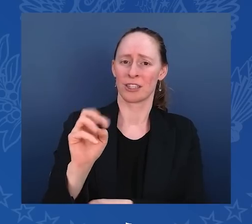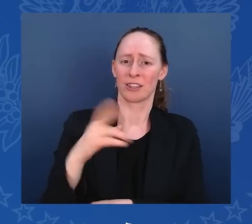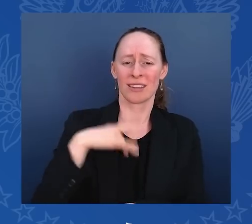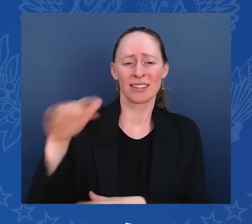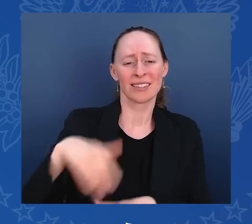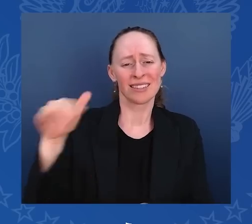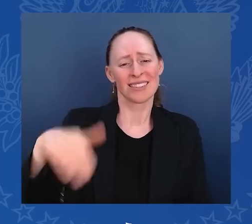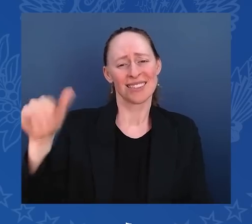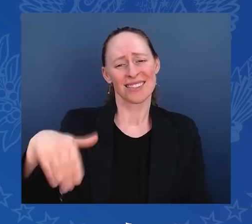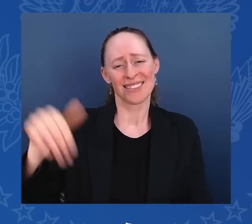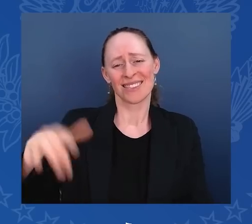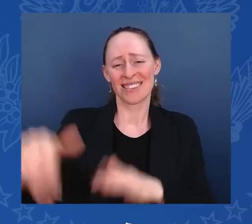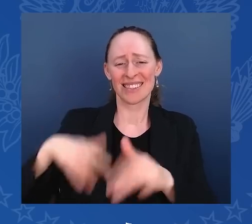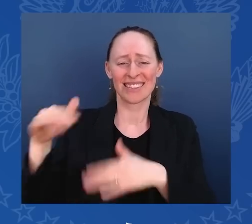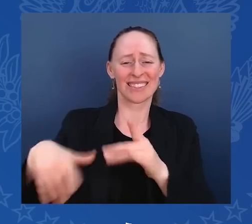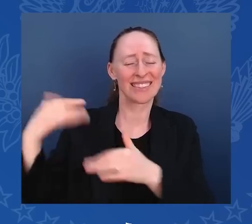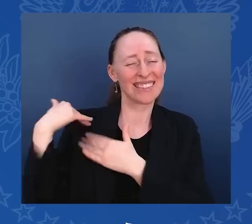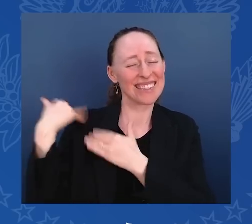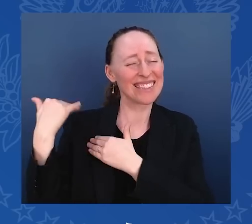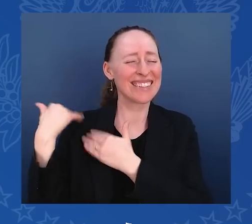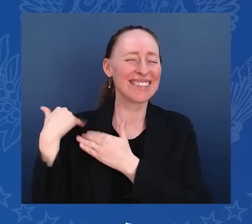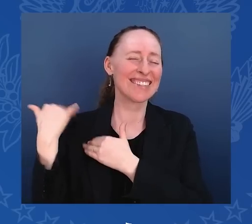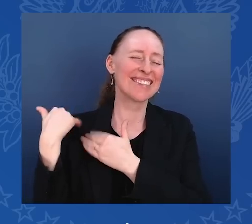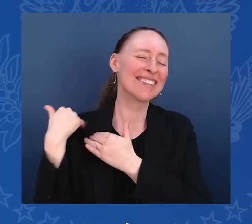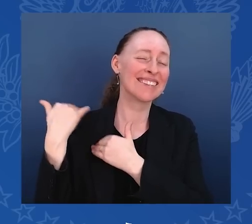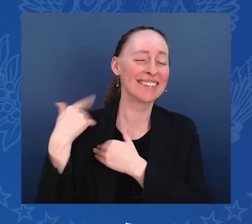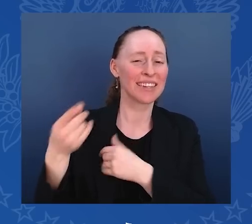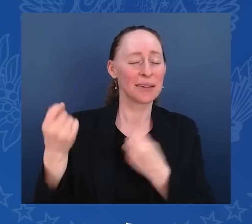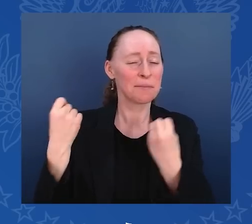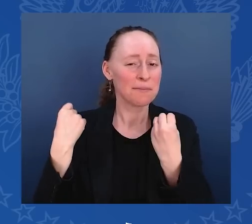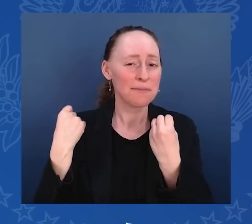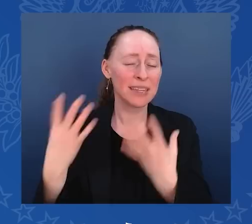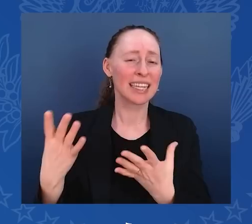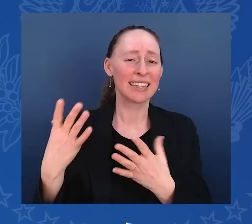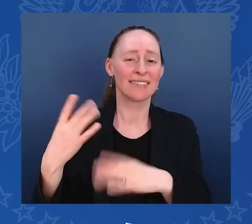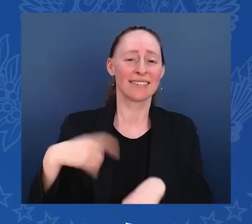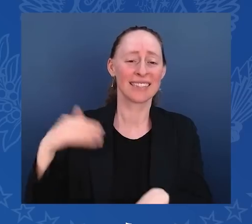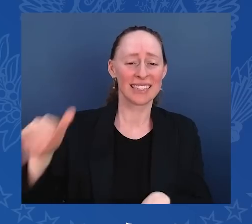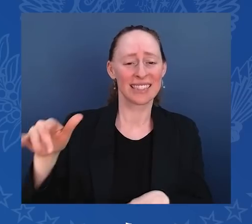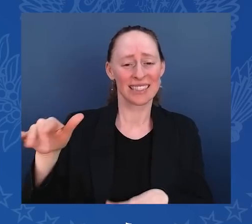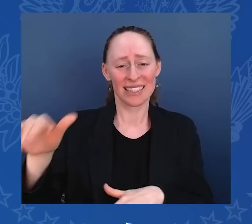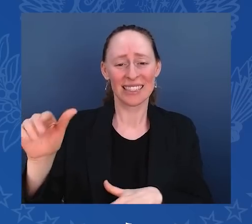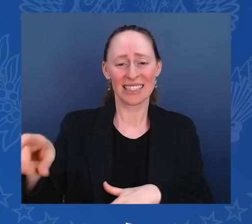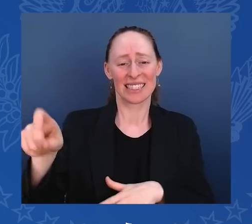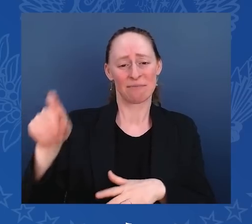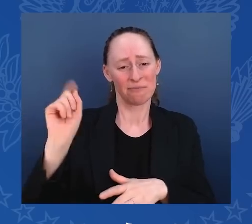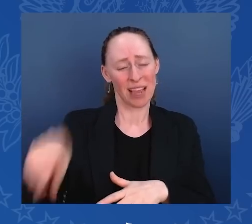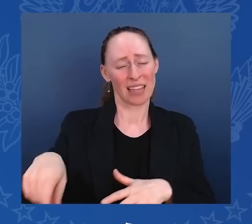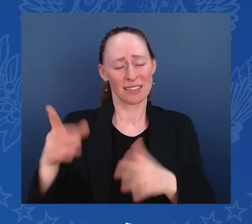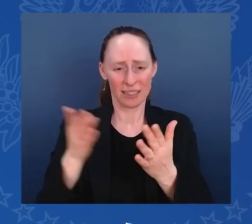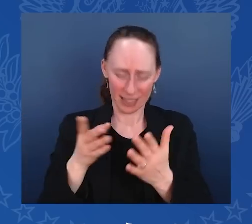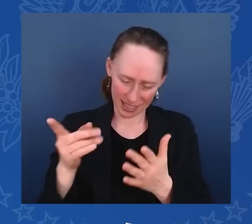to get our nominees on the calendar. And he came through with flying colors. In fact, in the closing weeks of this session,